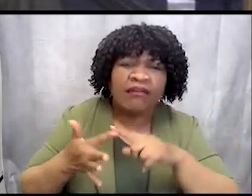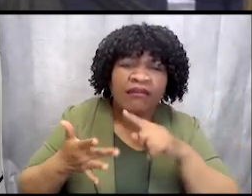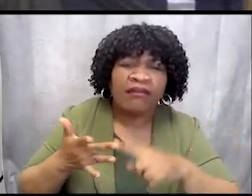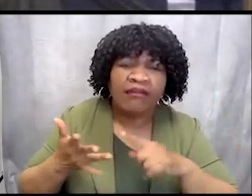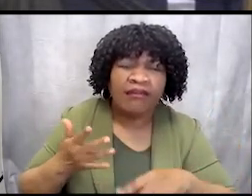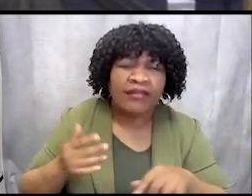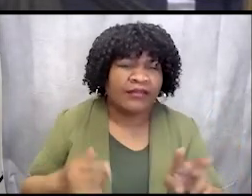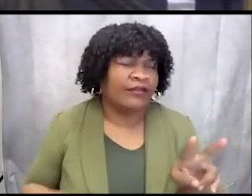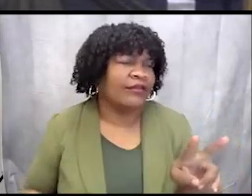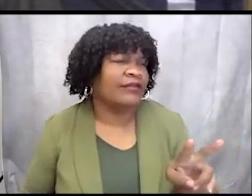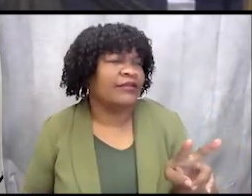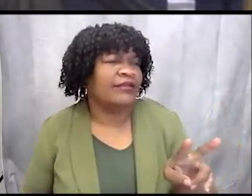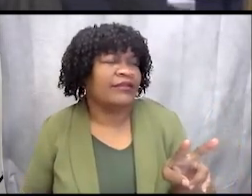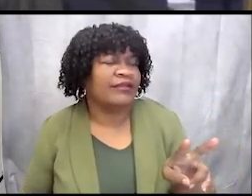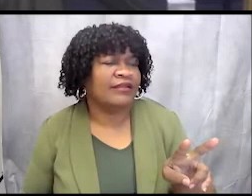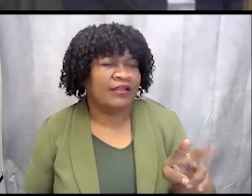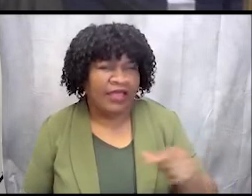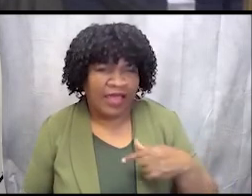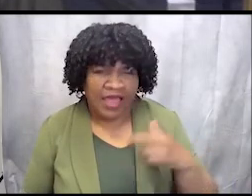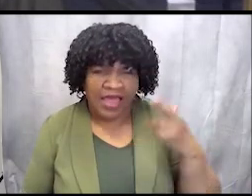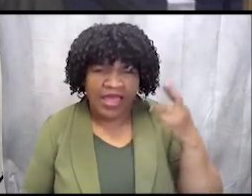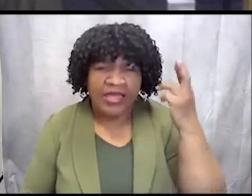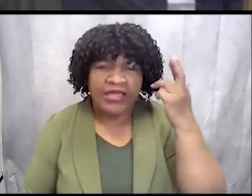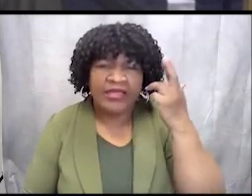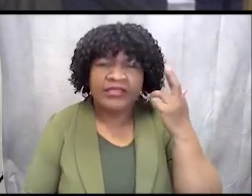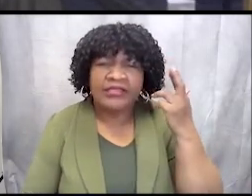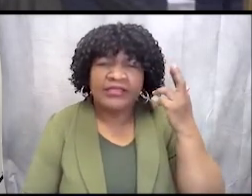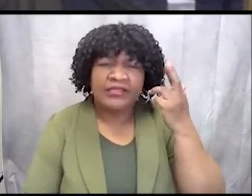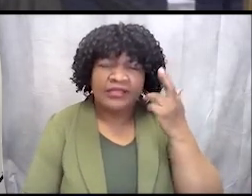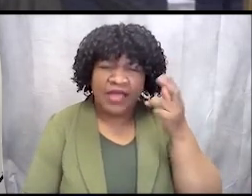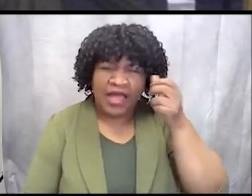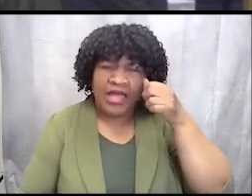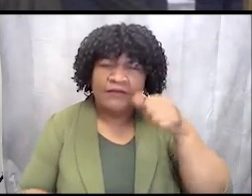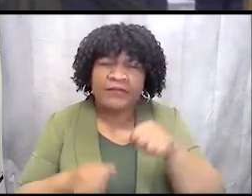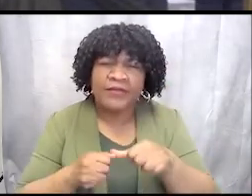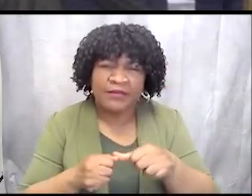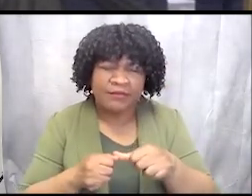And I recall at the time, there weren't a lot of voices